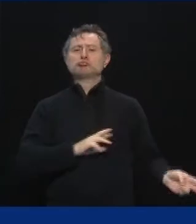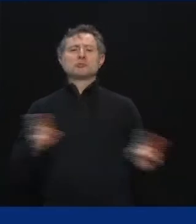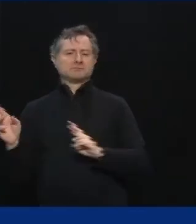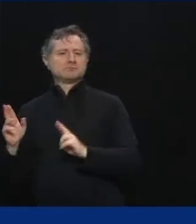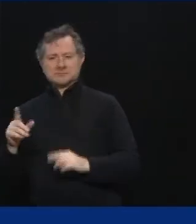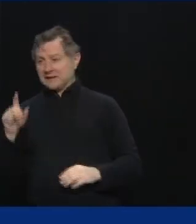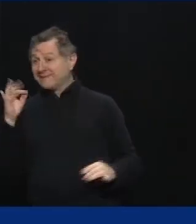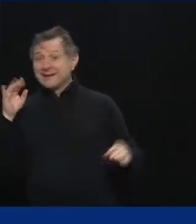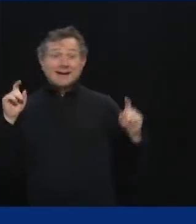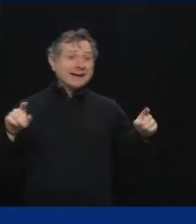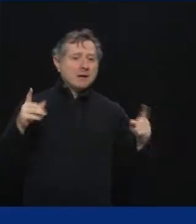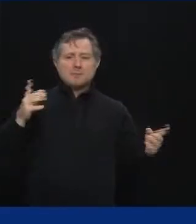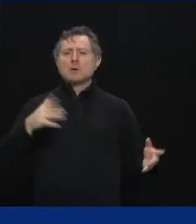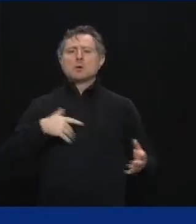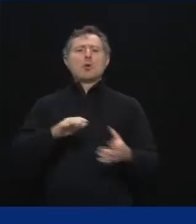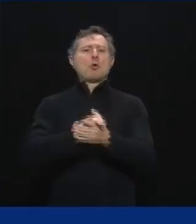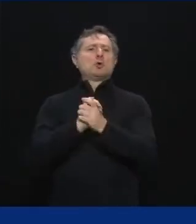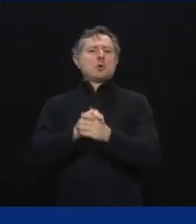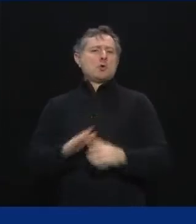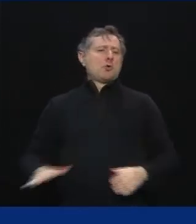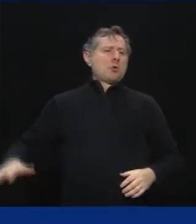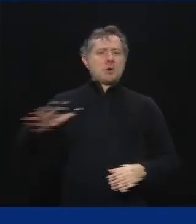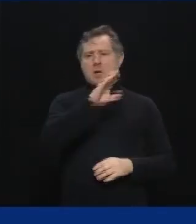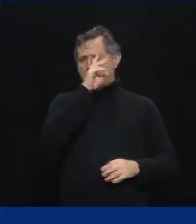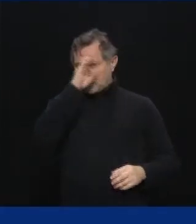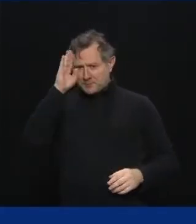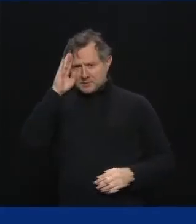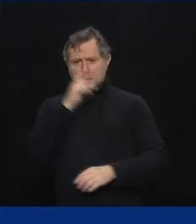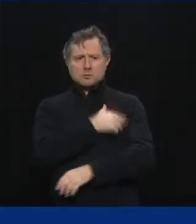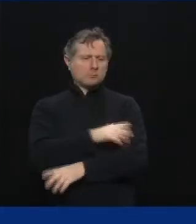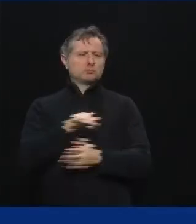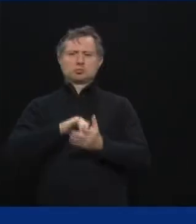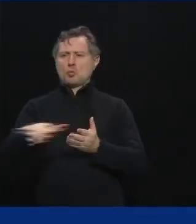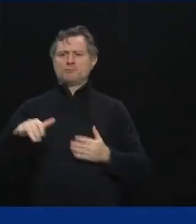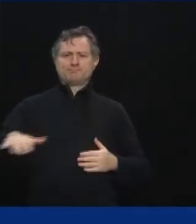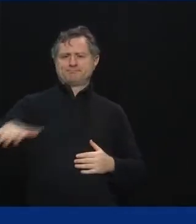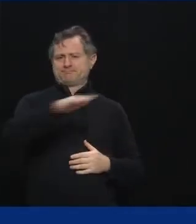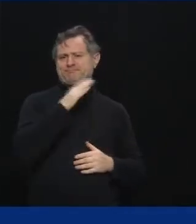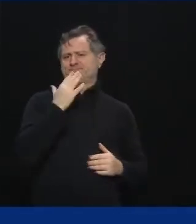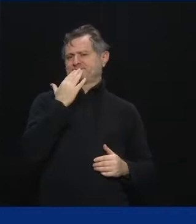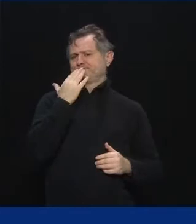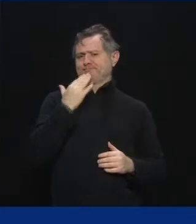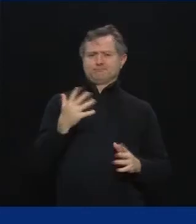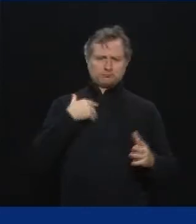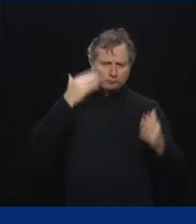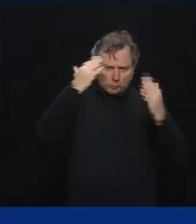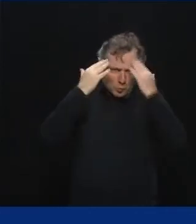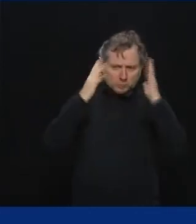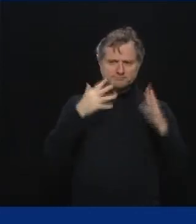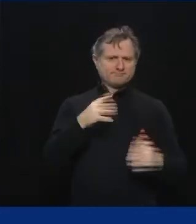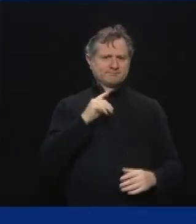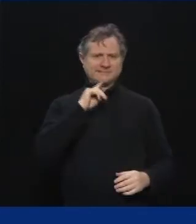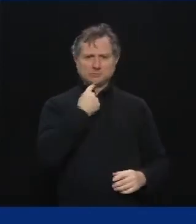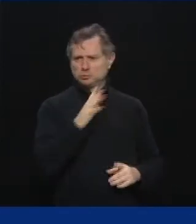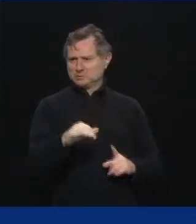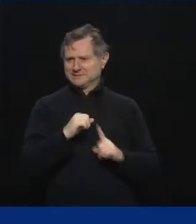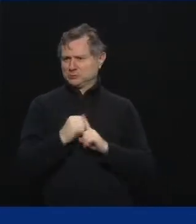BIGGER OF A DIP IN OUR NUMBERS. IT'S ALL ABOUT CAPACITY. THE HOSPITALS HAVE BEEN THROUGH THE WORST. BUT THEY ARE READY TO STAND UP IF THEY NEED TO.